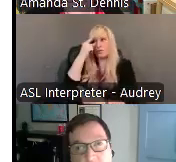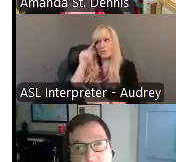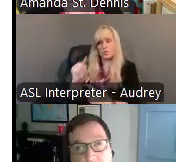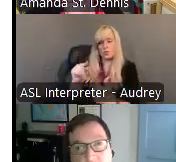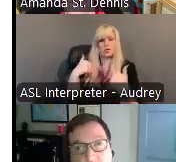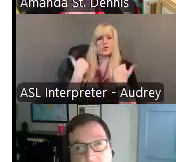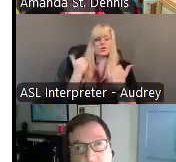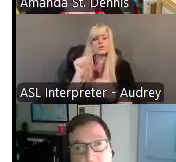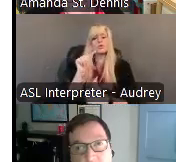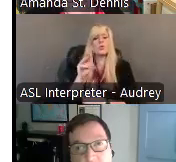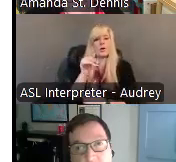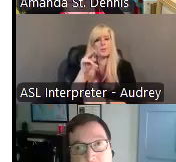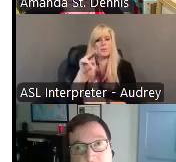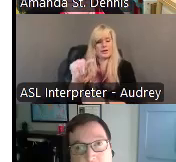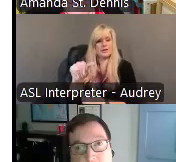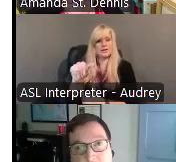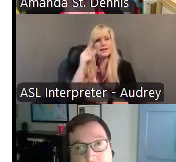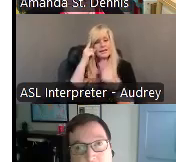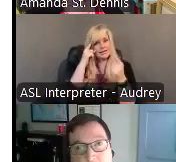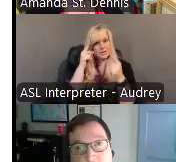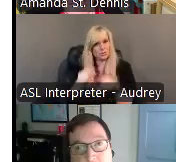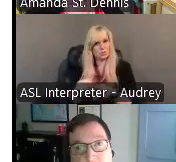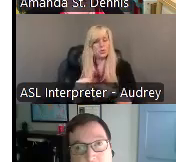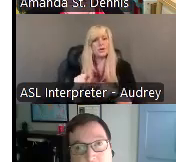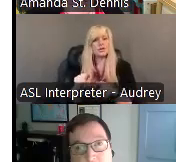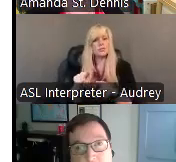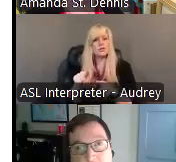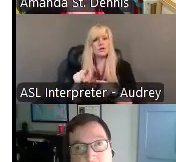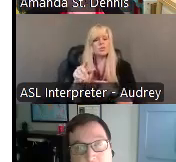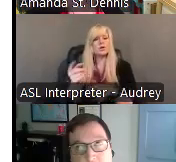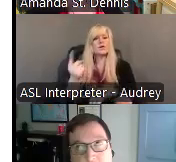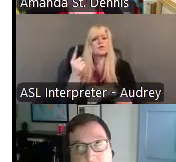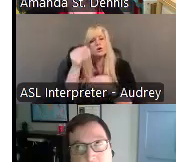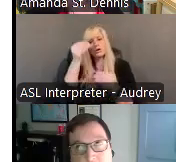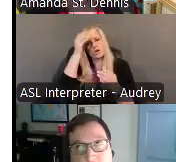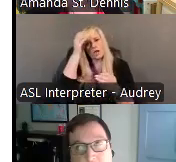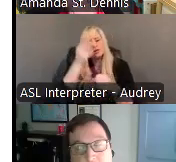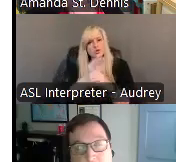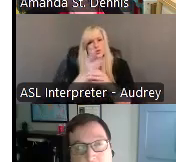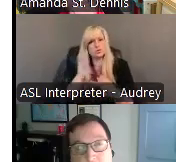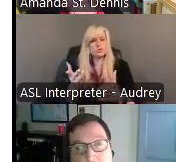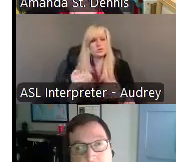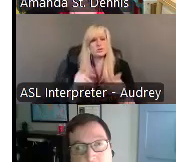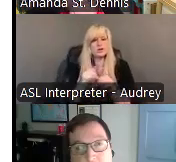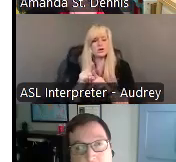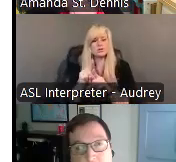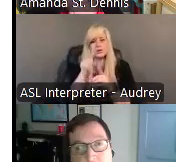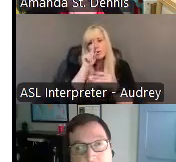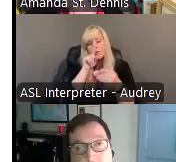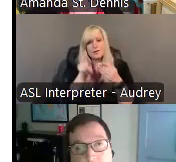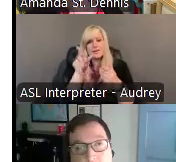to be one of our principal knowledge user and as we see our co-principal investigator, Jess and